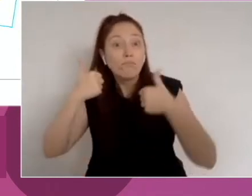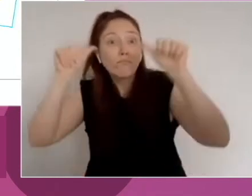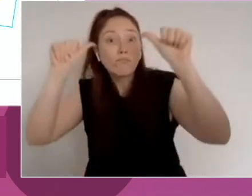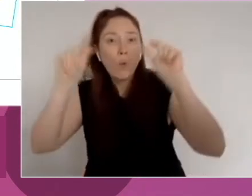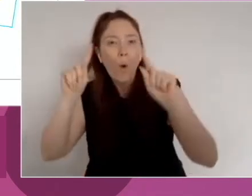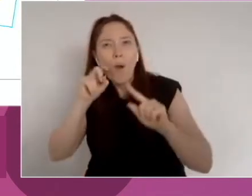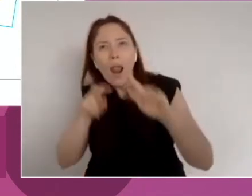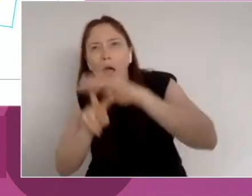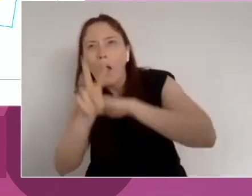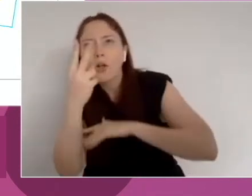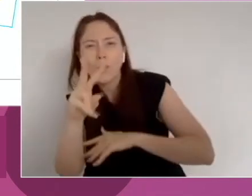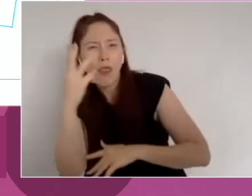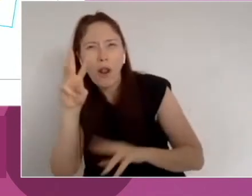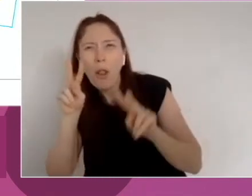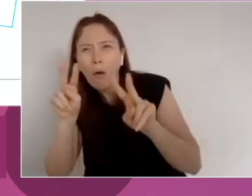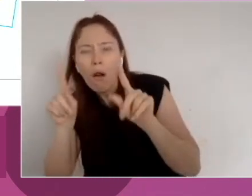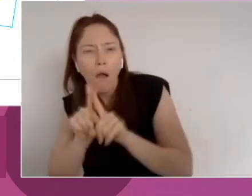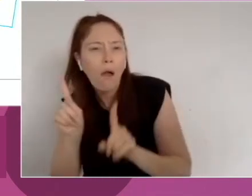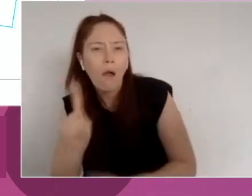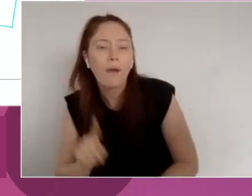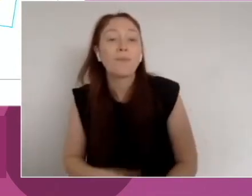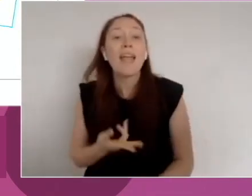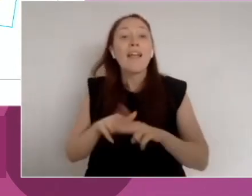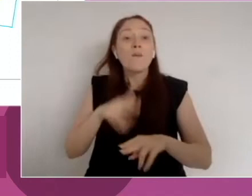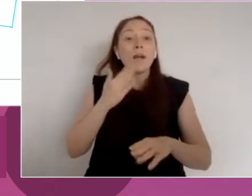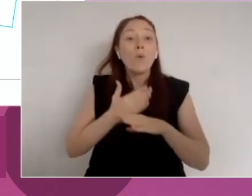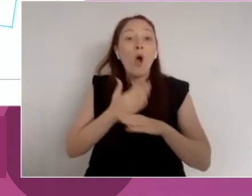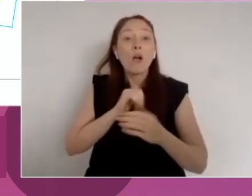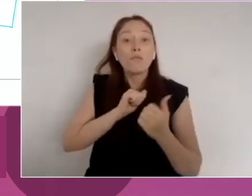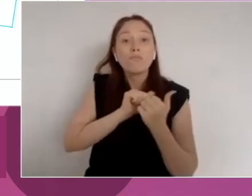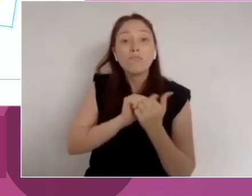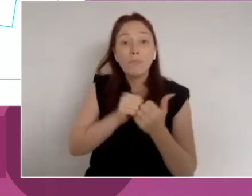reform agenda path. If we work better together. If we have a more assertive outreach space,